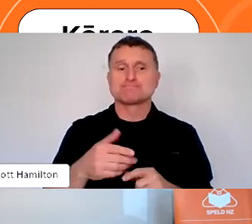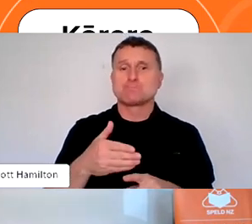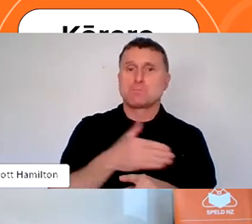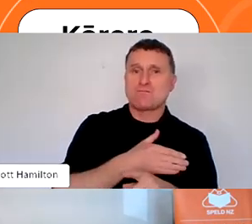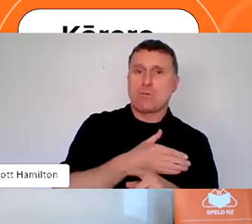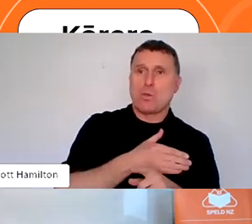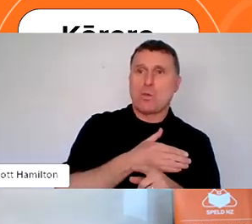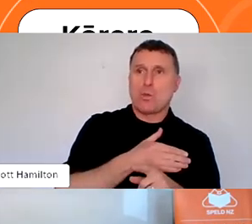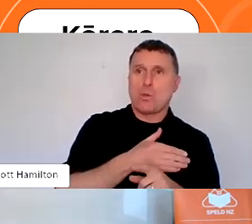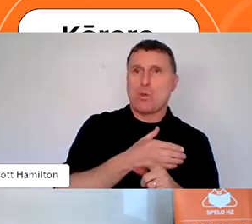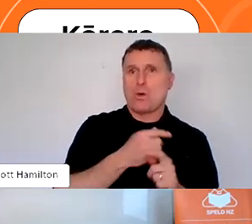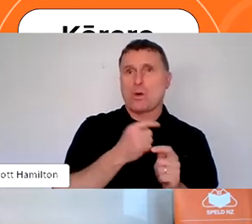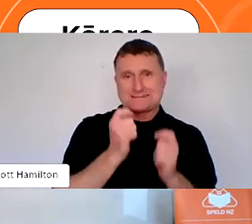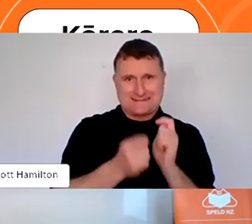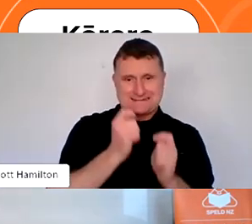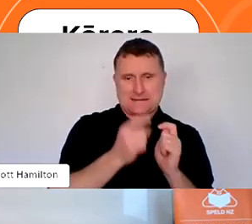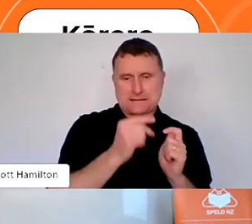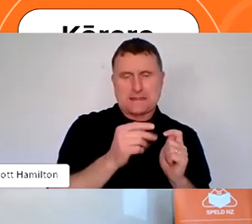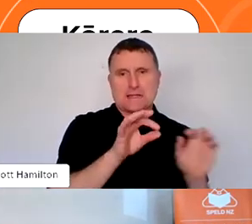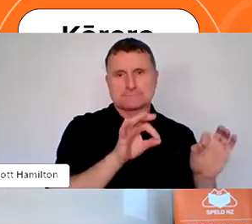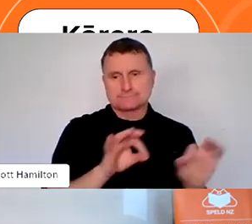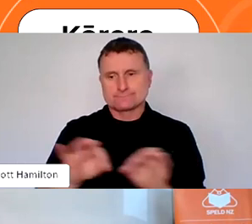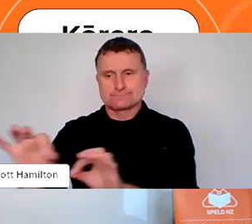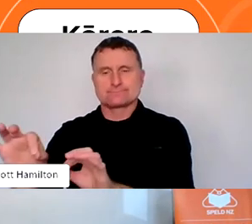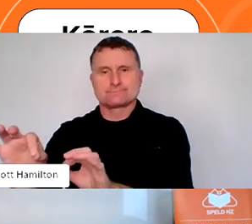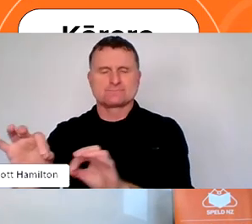when they transition to the school with the children's notes. They